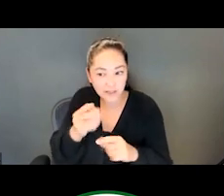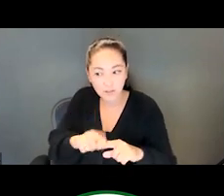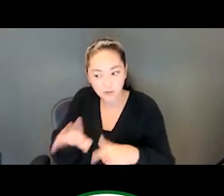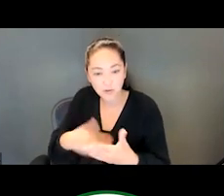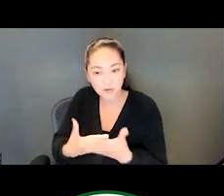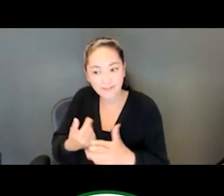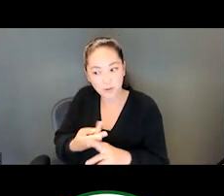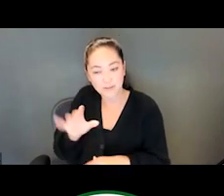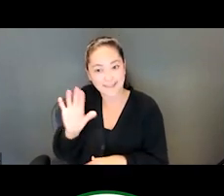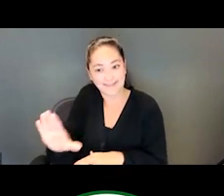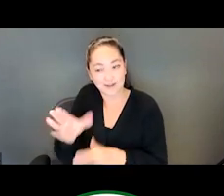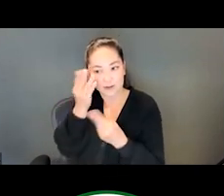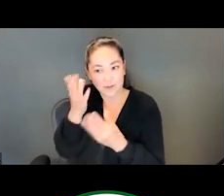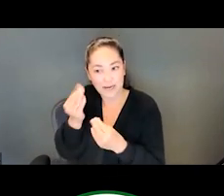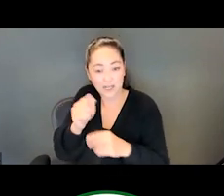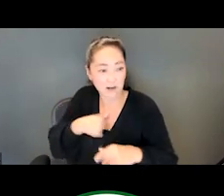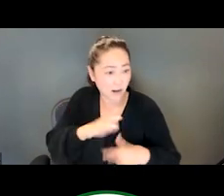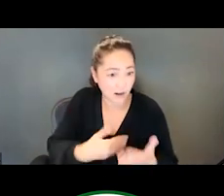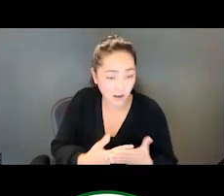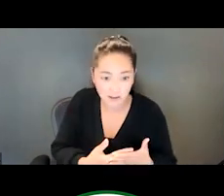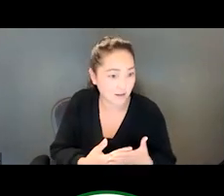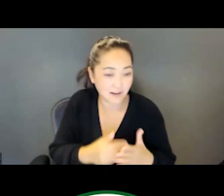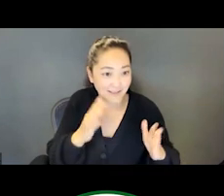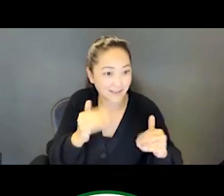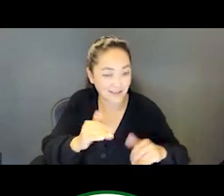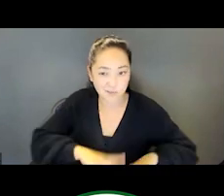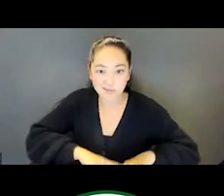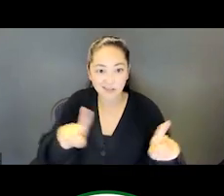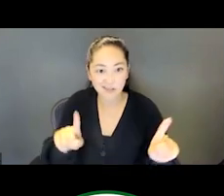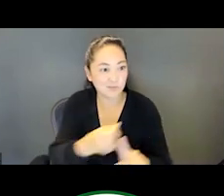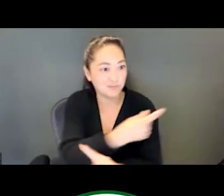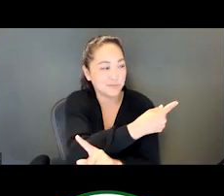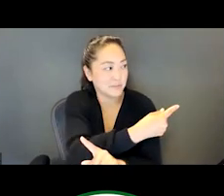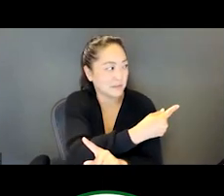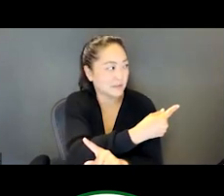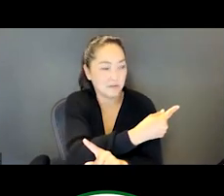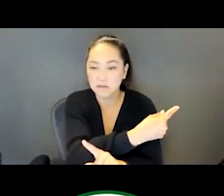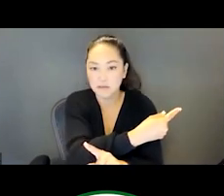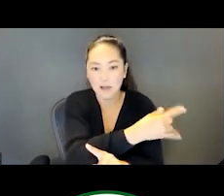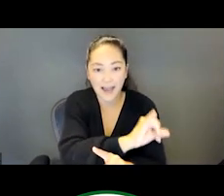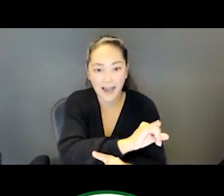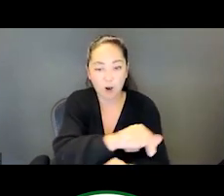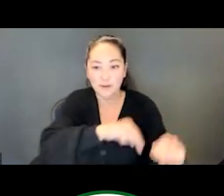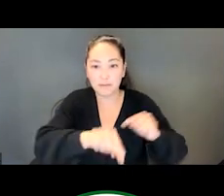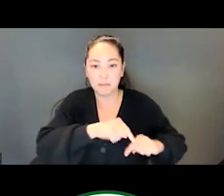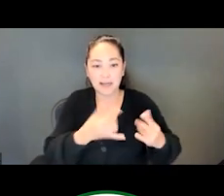That's a risk. So. Like safety is very tied to expectation because people put themselves